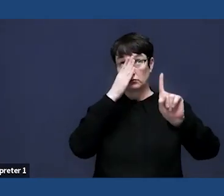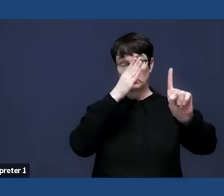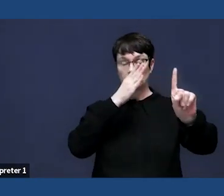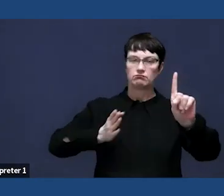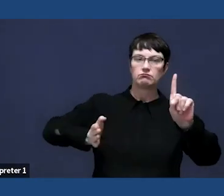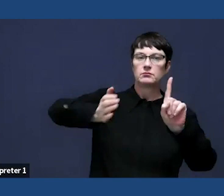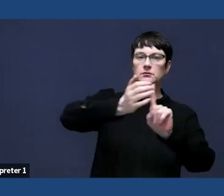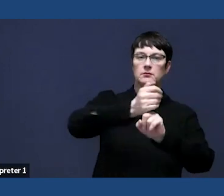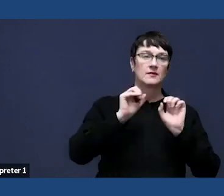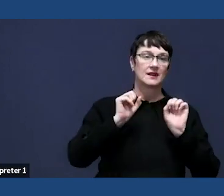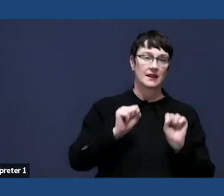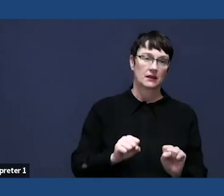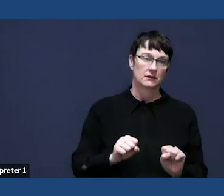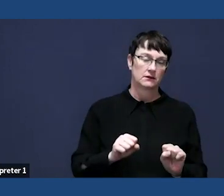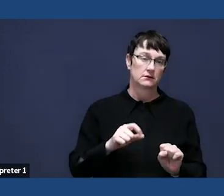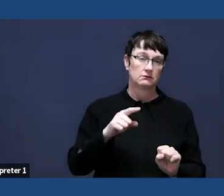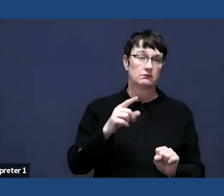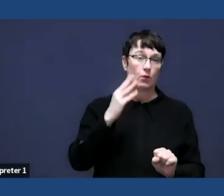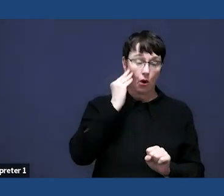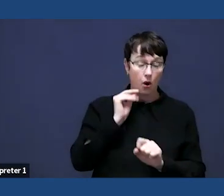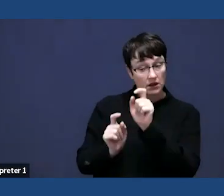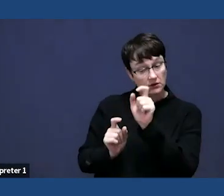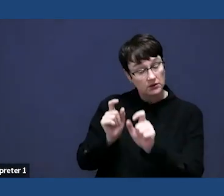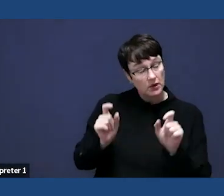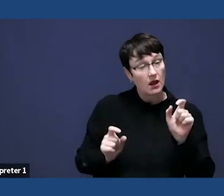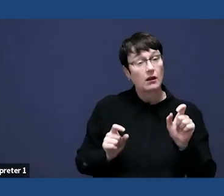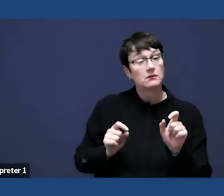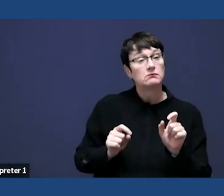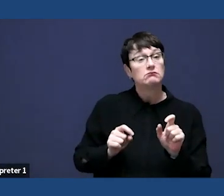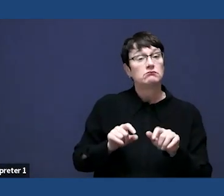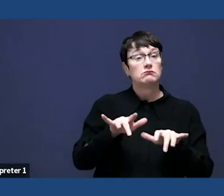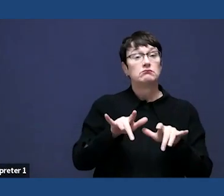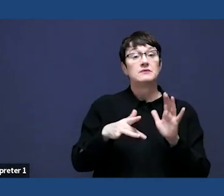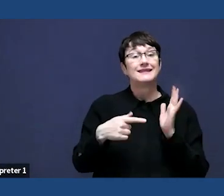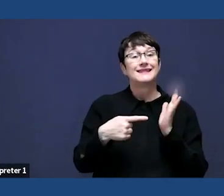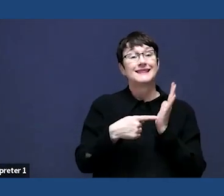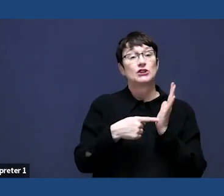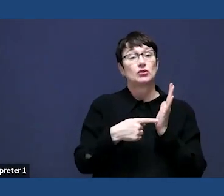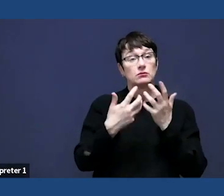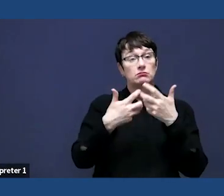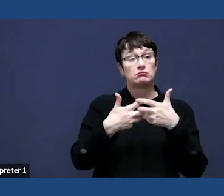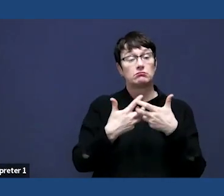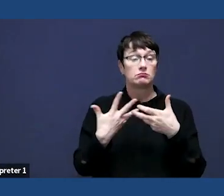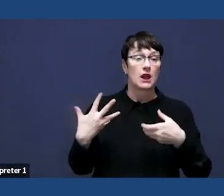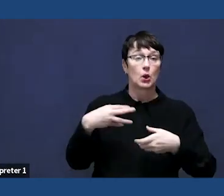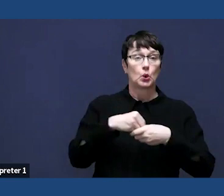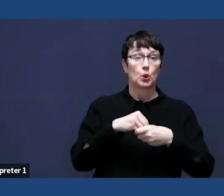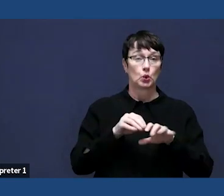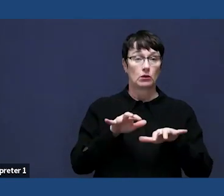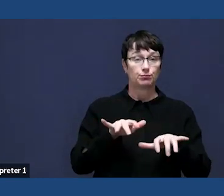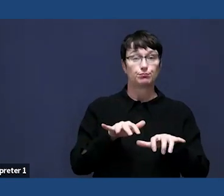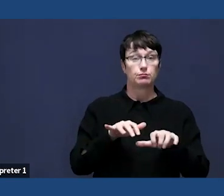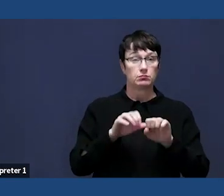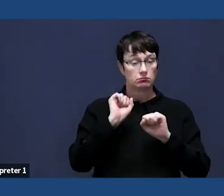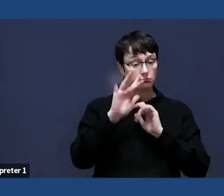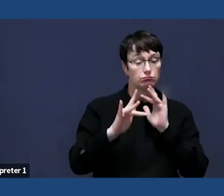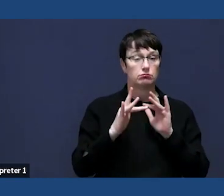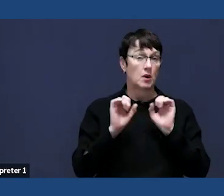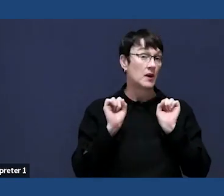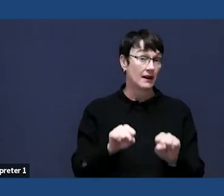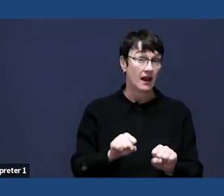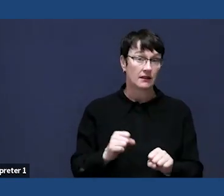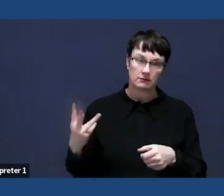for older persons is a fundamental element of the Convention on the Rights of Older Persons.